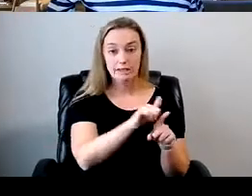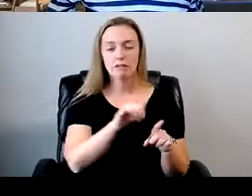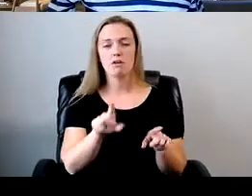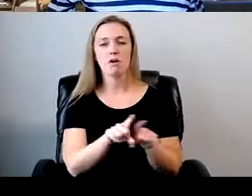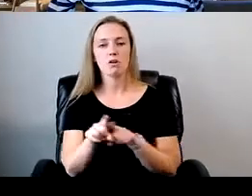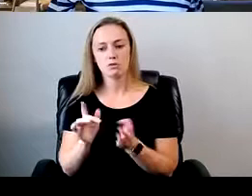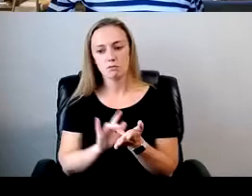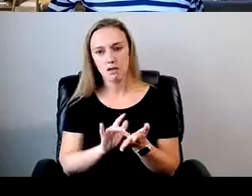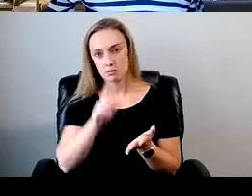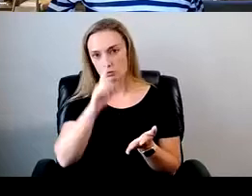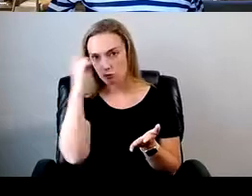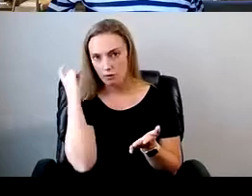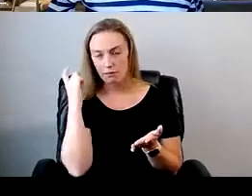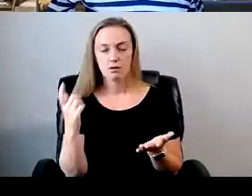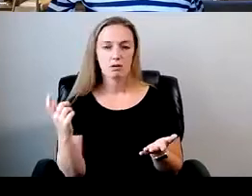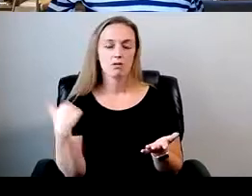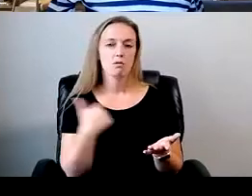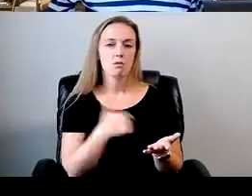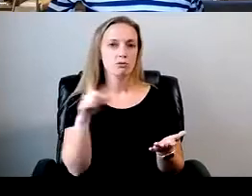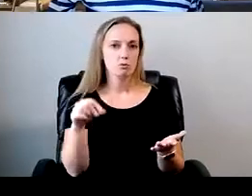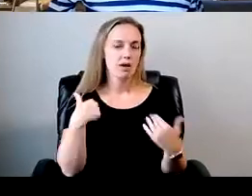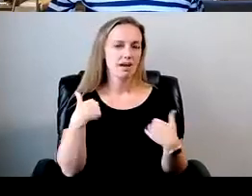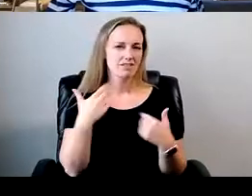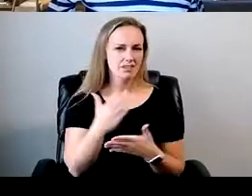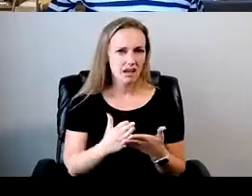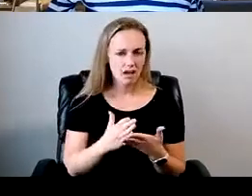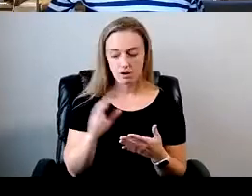And we did some, is our module on trauma, Kristen?